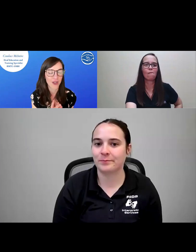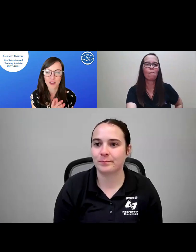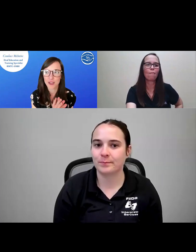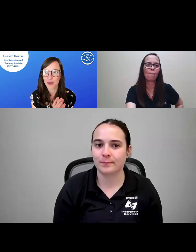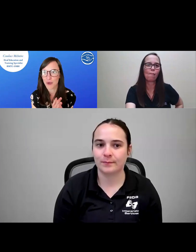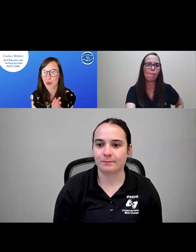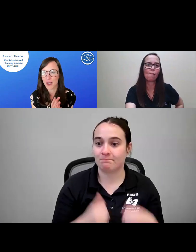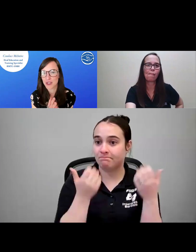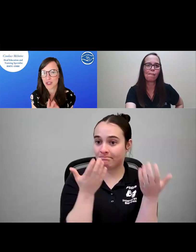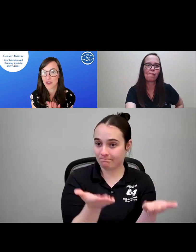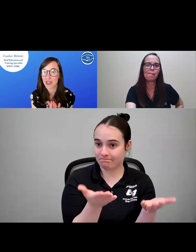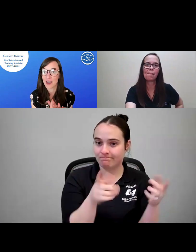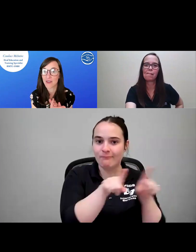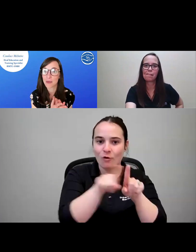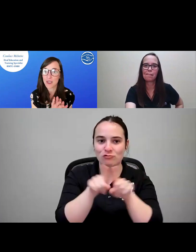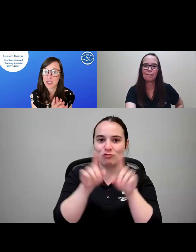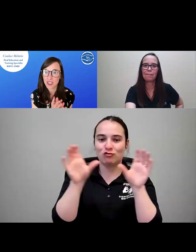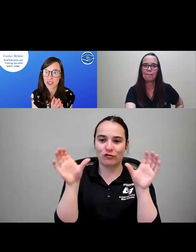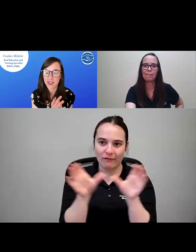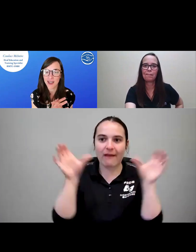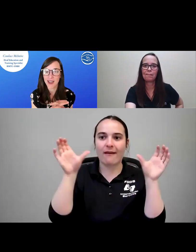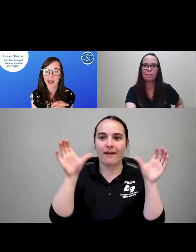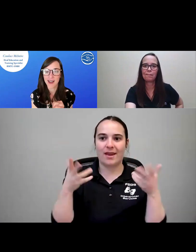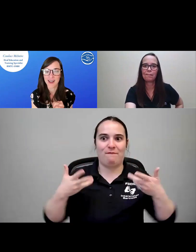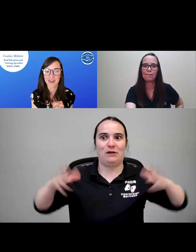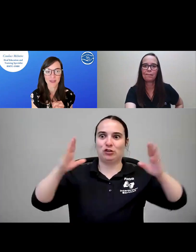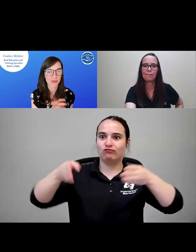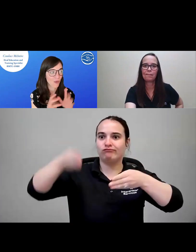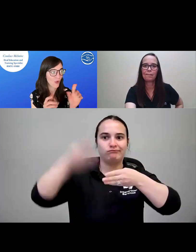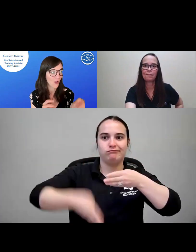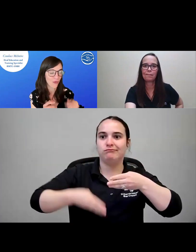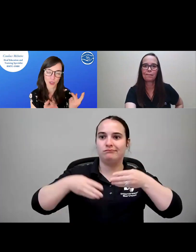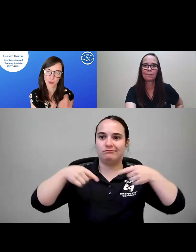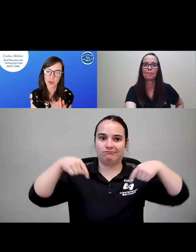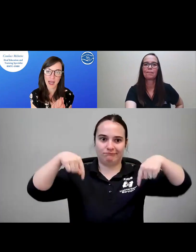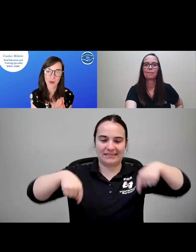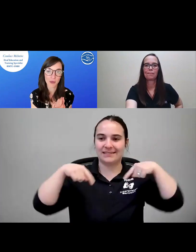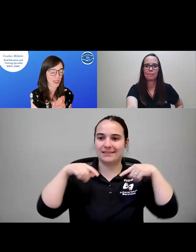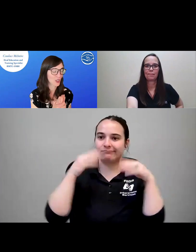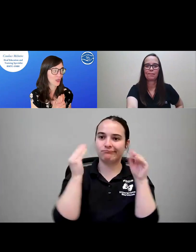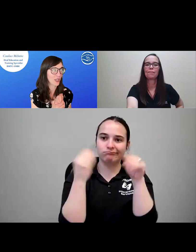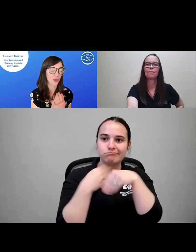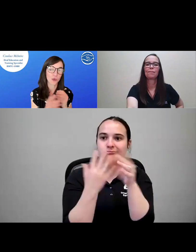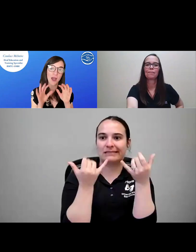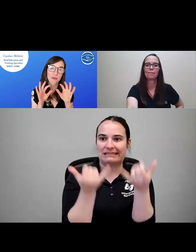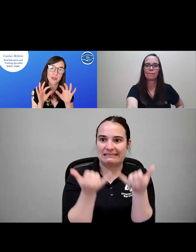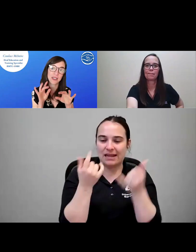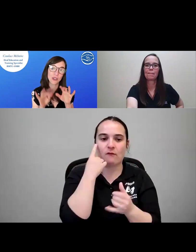and then also a certificate of completion for your 1 hour. Make sure that everything